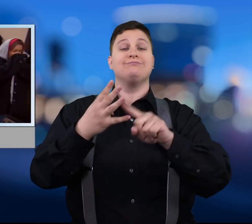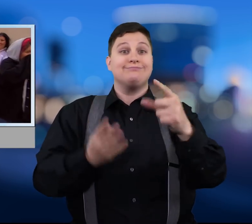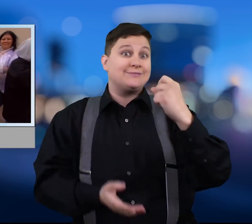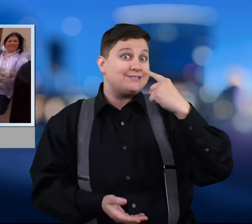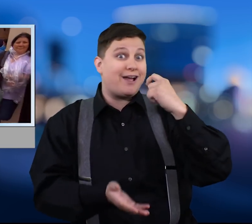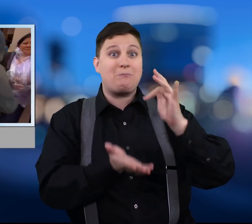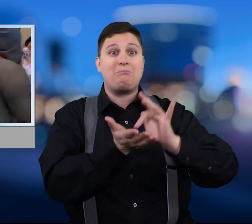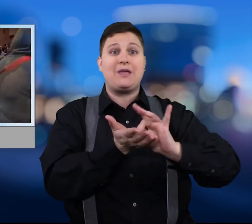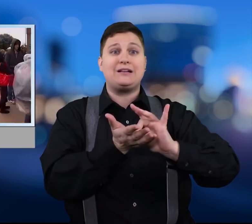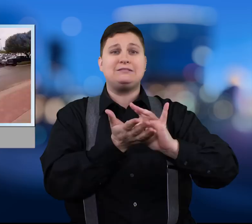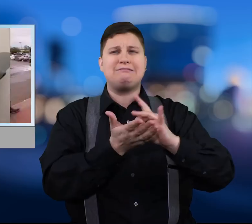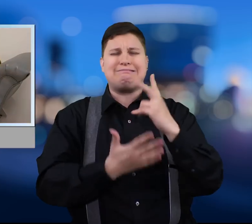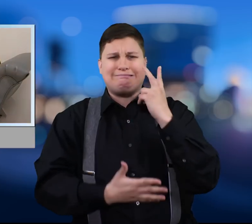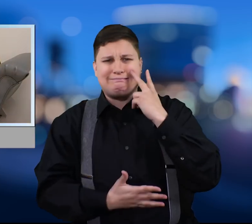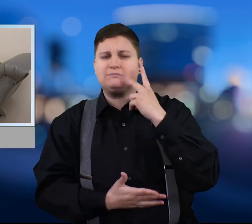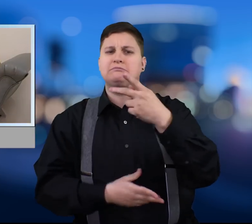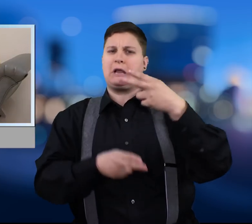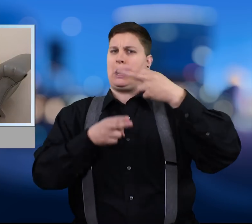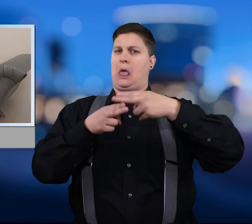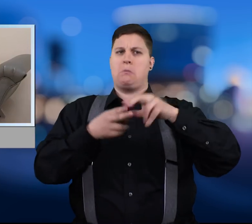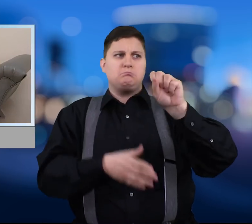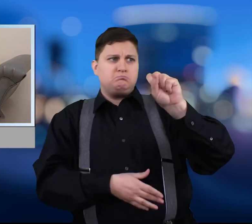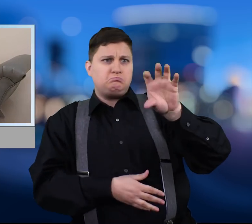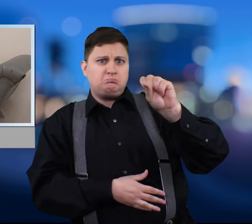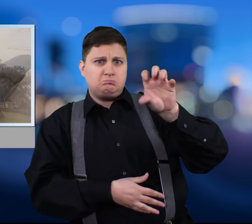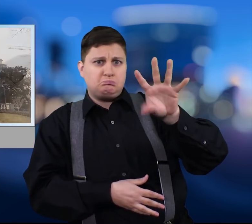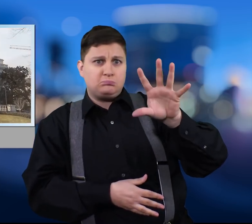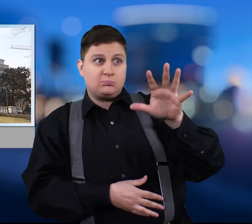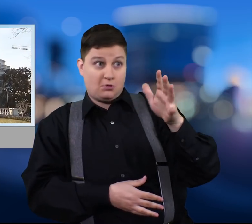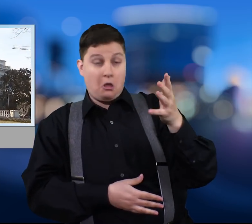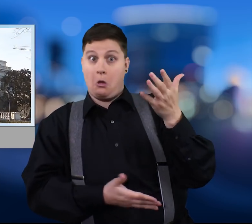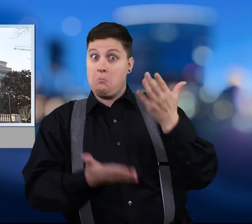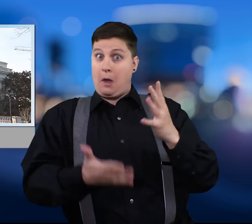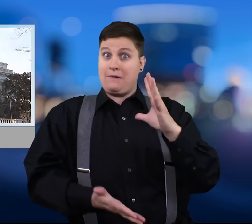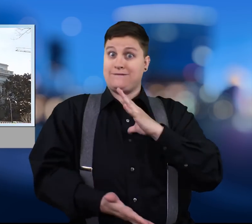If you're taking medication, that will not disqualify you as a blood donor in most cases.